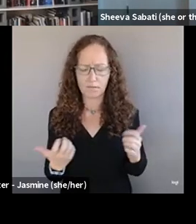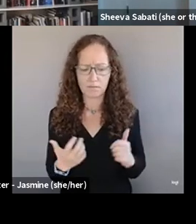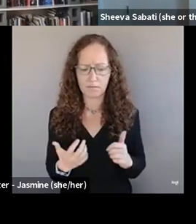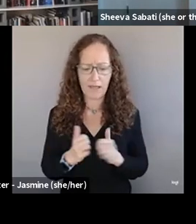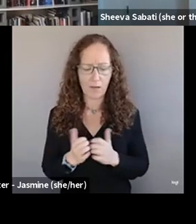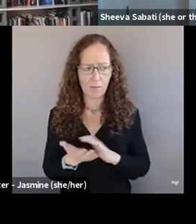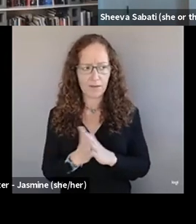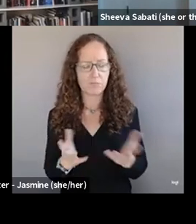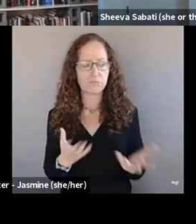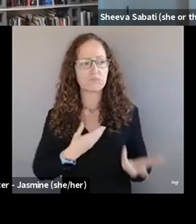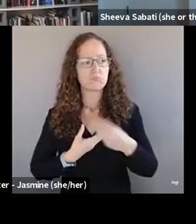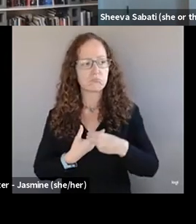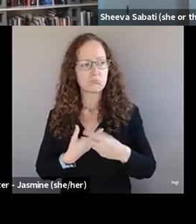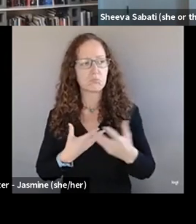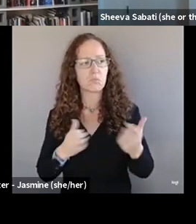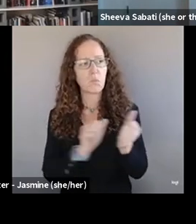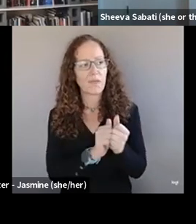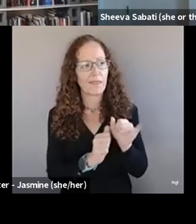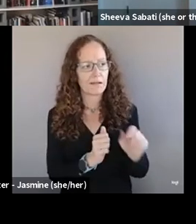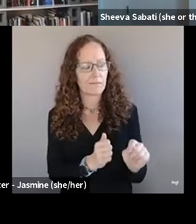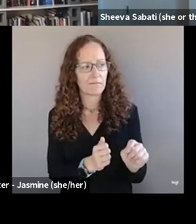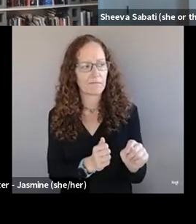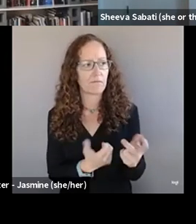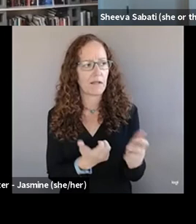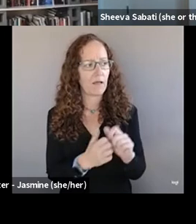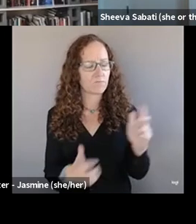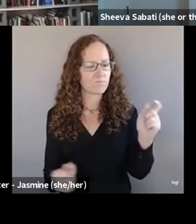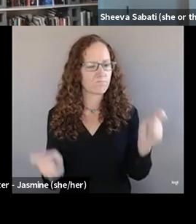terms of what we can do. For myself, I part of the reason why